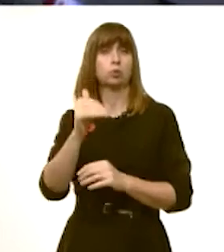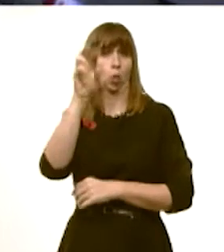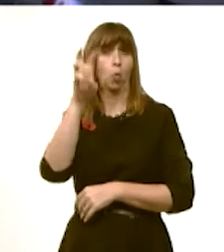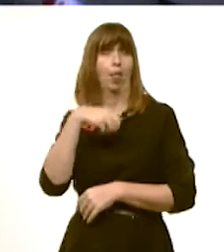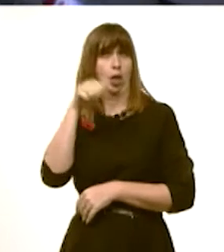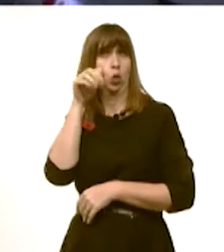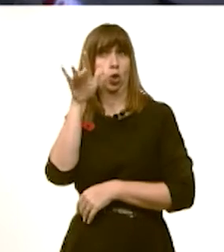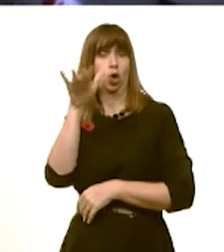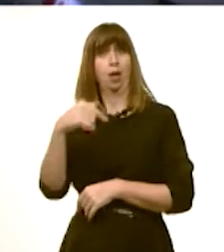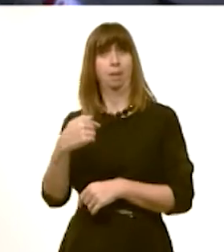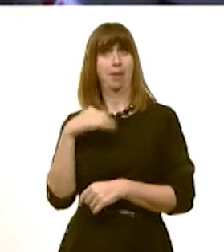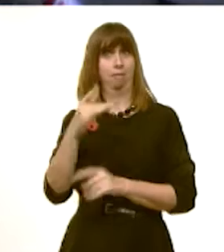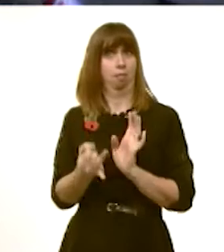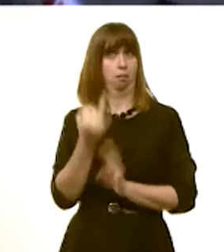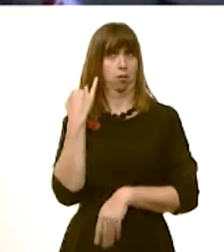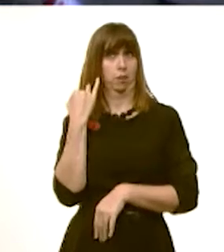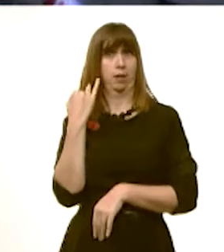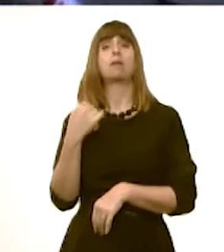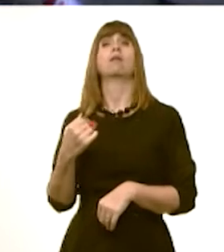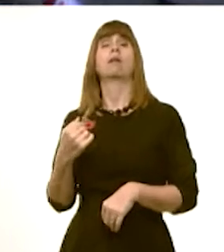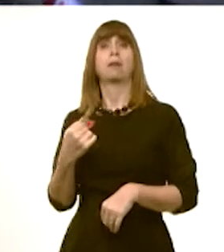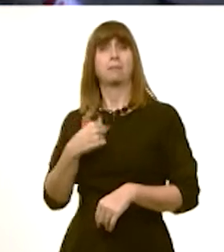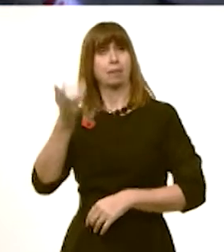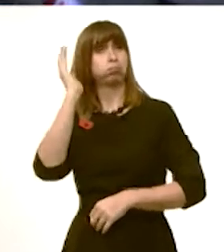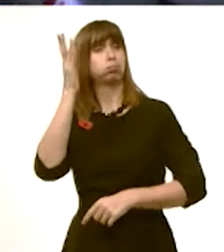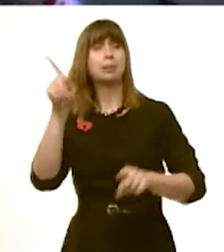a week after me, when I spoke in Wrexham and said exactly the same thing as he did.